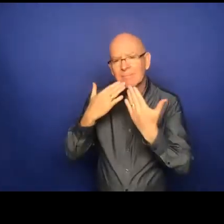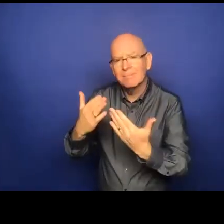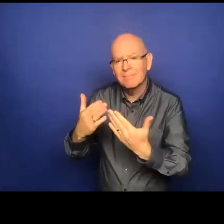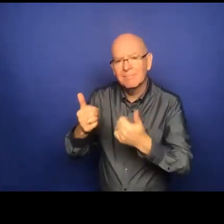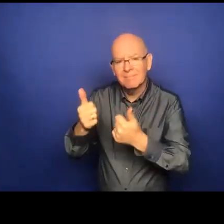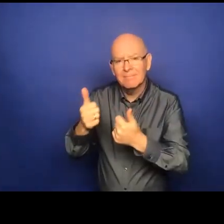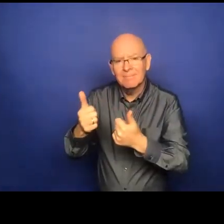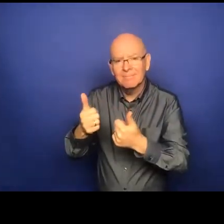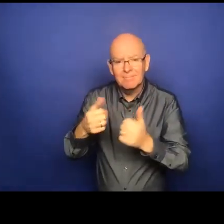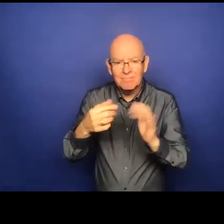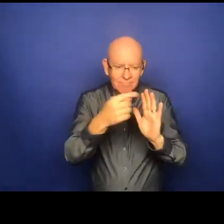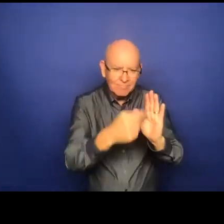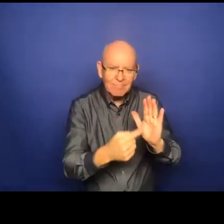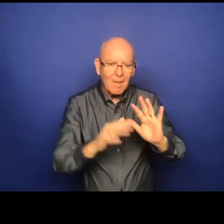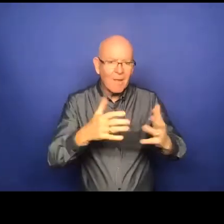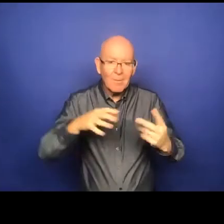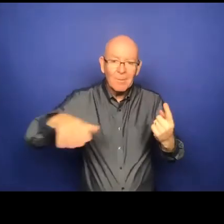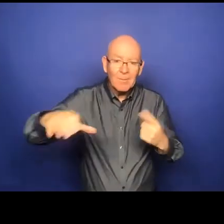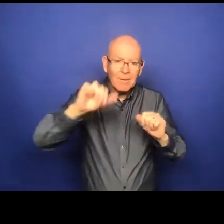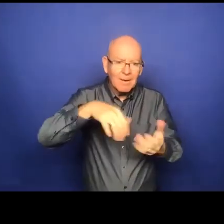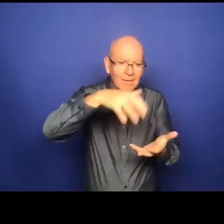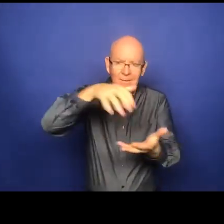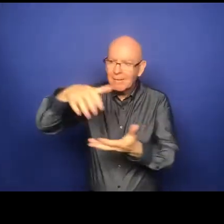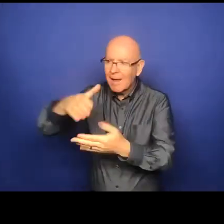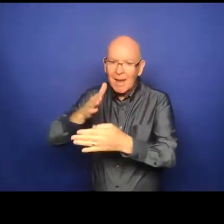can collect more accessibility information,